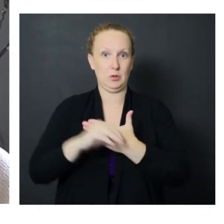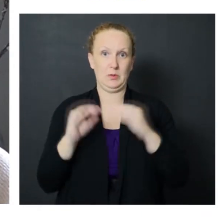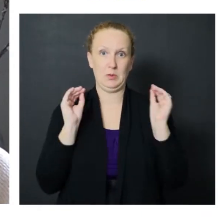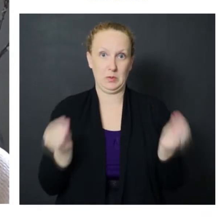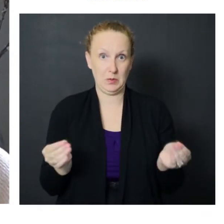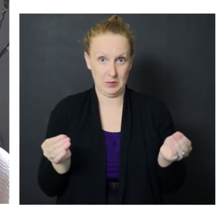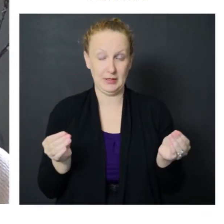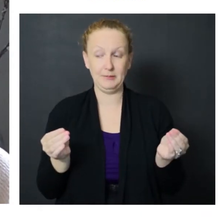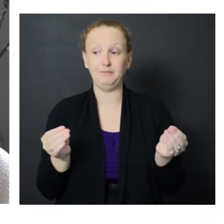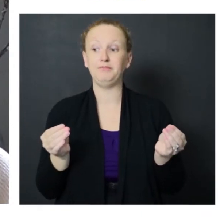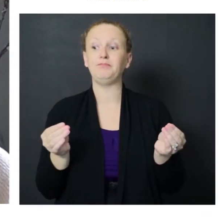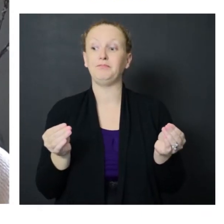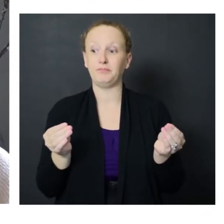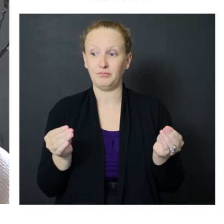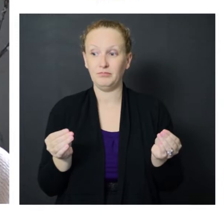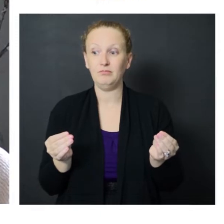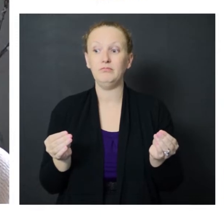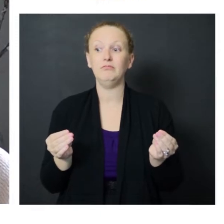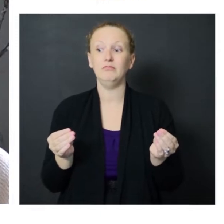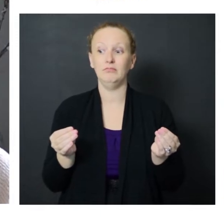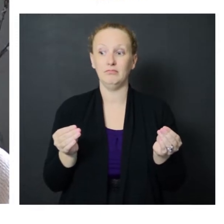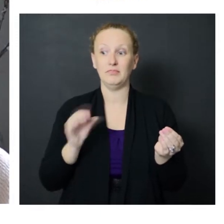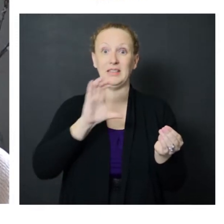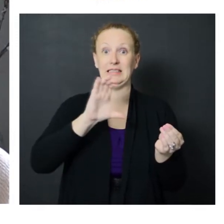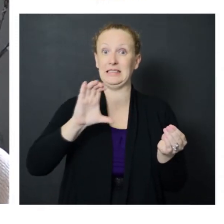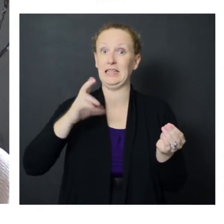and we’re were among the one organizations that